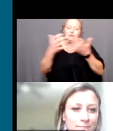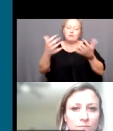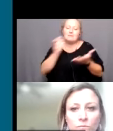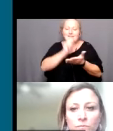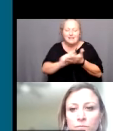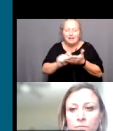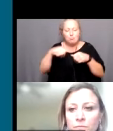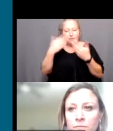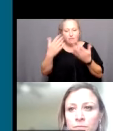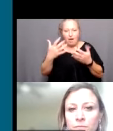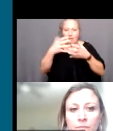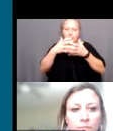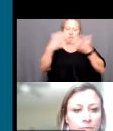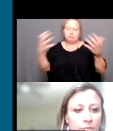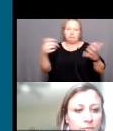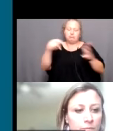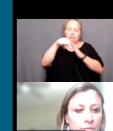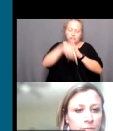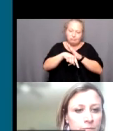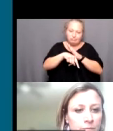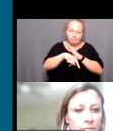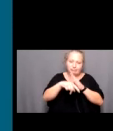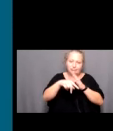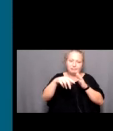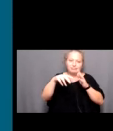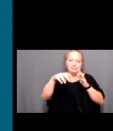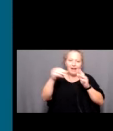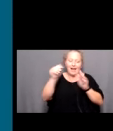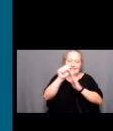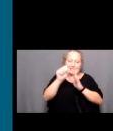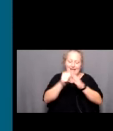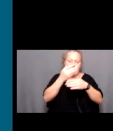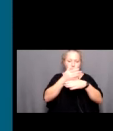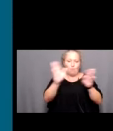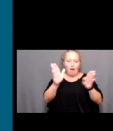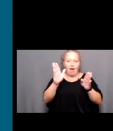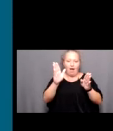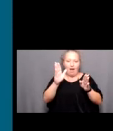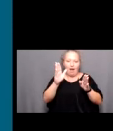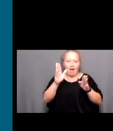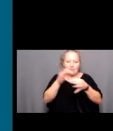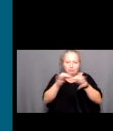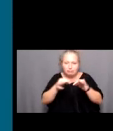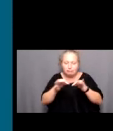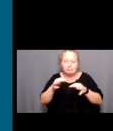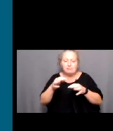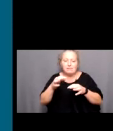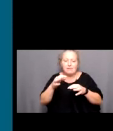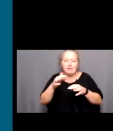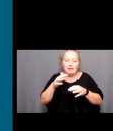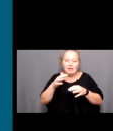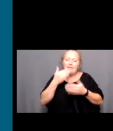comprehensive framing and the statewide context for today's discussion. really appreciate you sharing your thoughts.